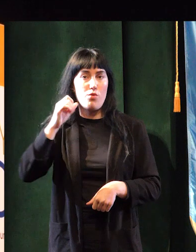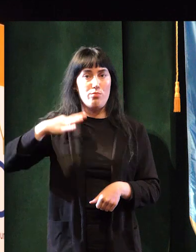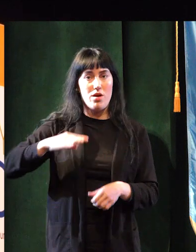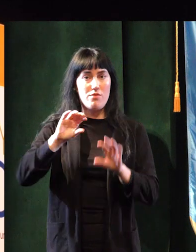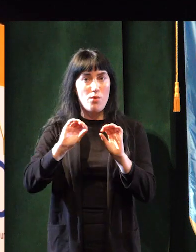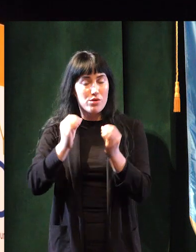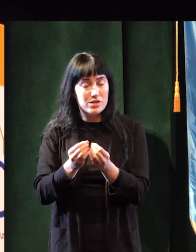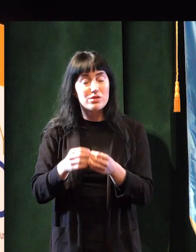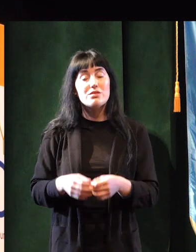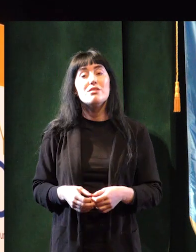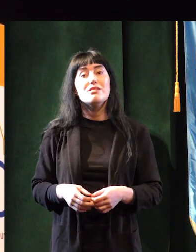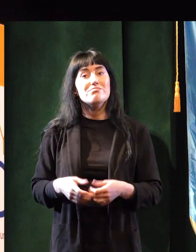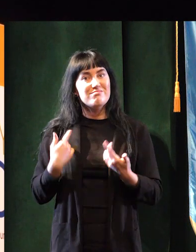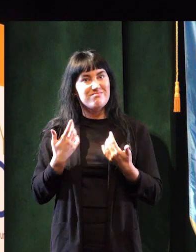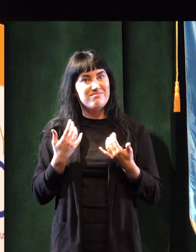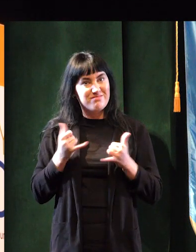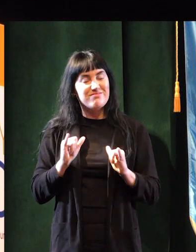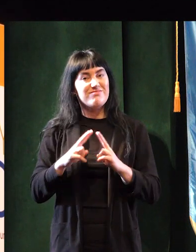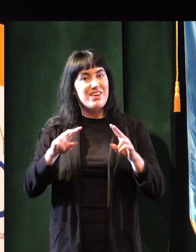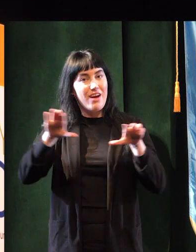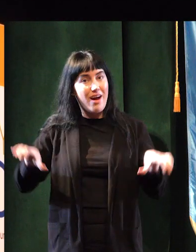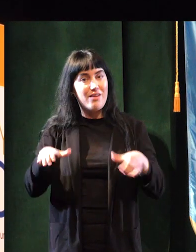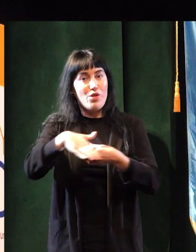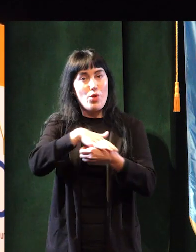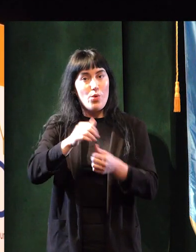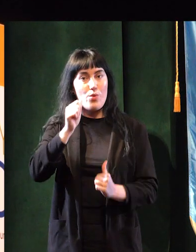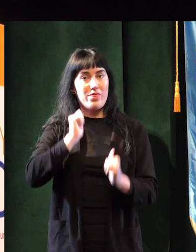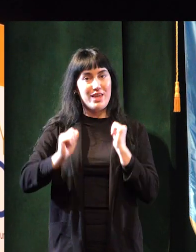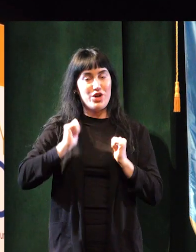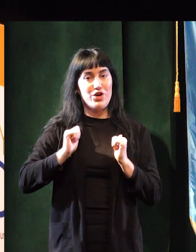consultant for not-for-profit and local theater organizations of Arts within the